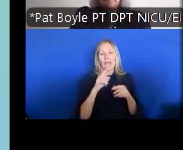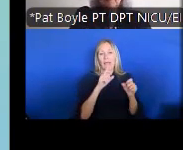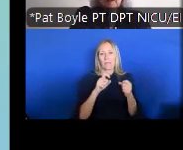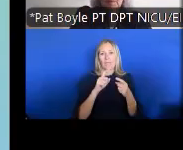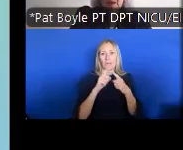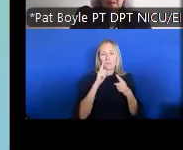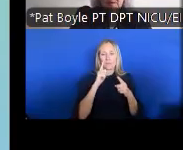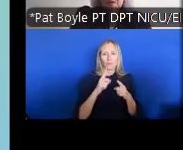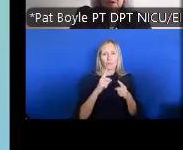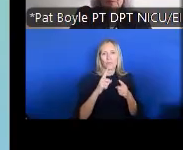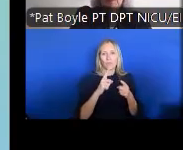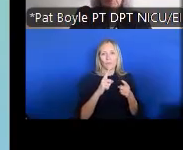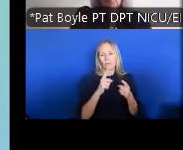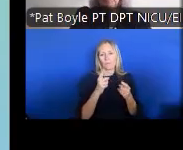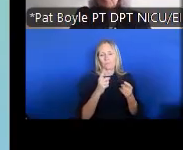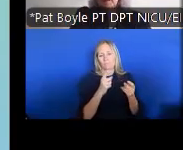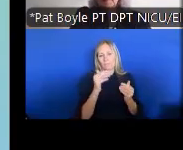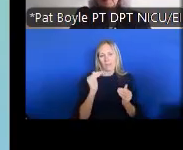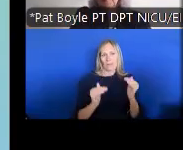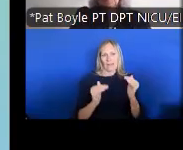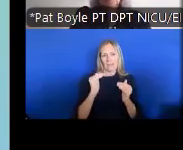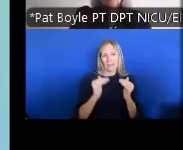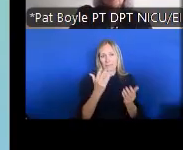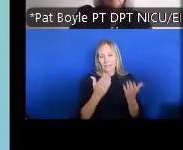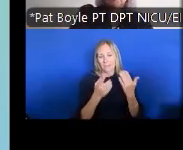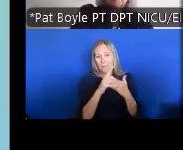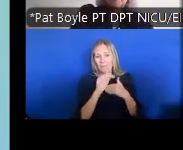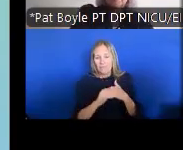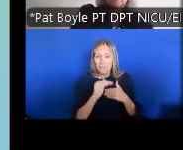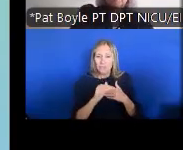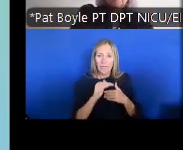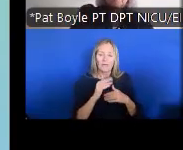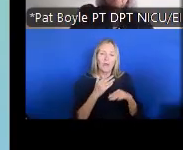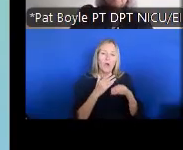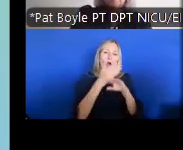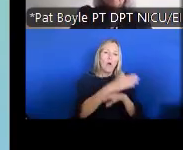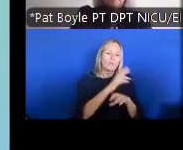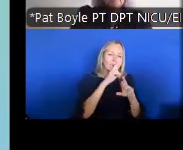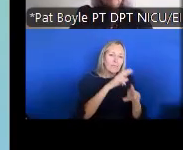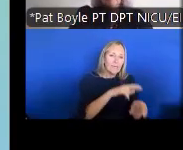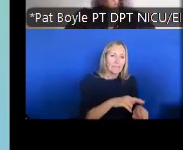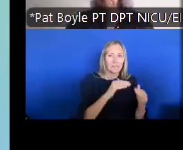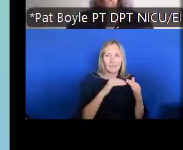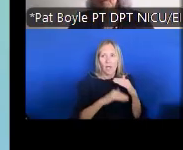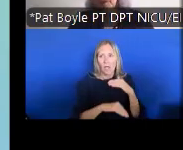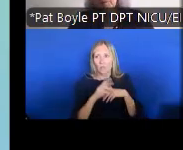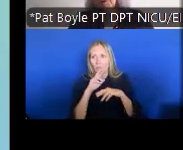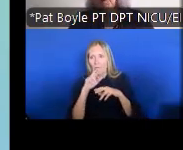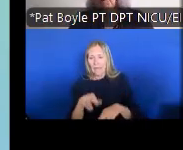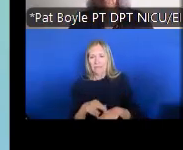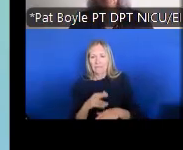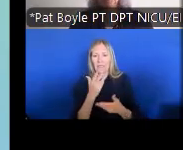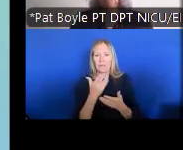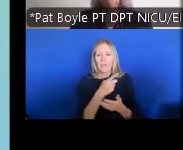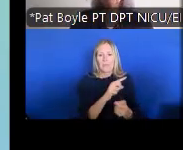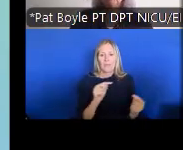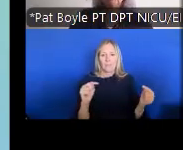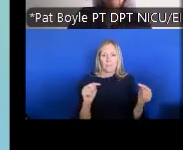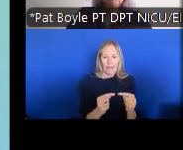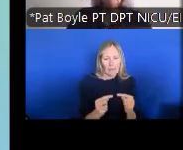can affect behavior. A child may be overreactive or underreactive within the system. Pain may be felt more acutely or not at all.